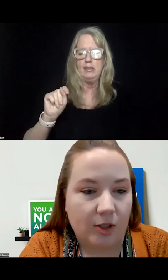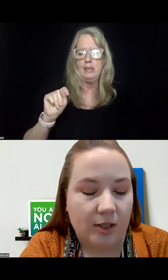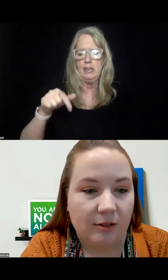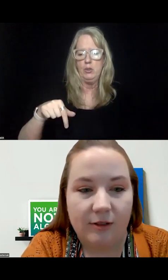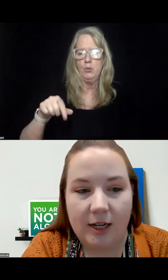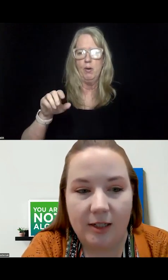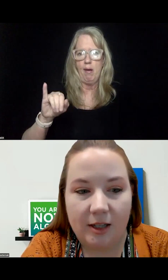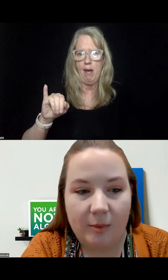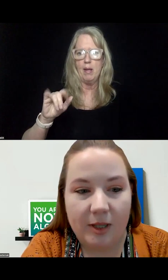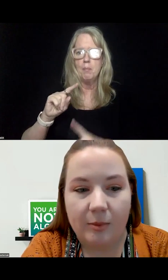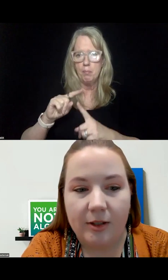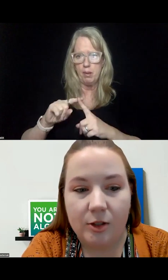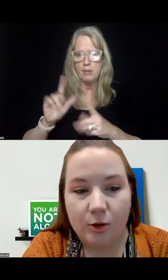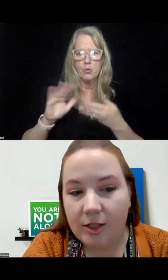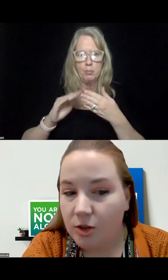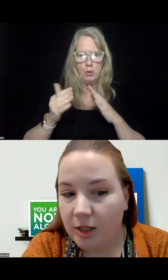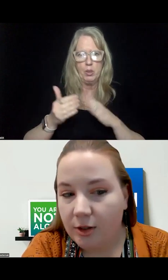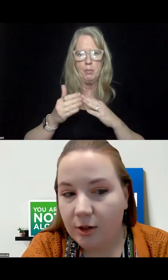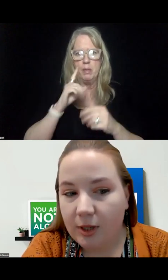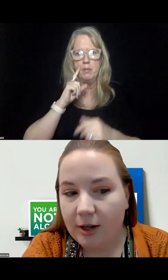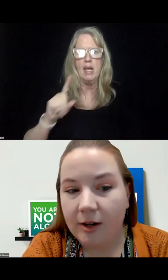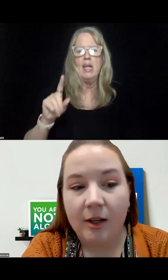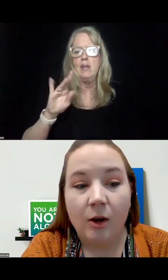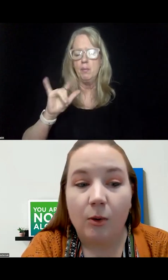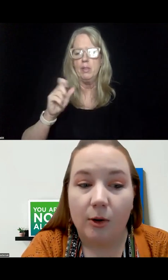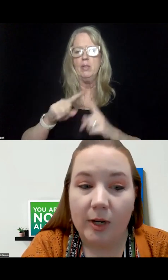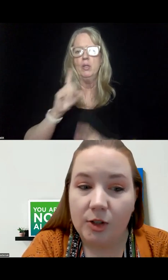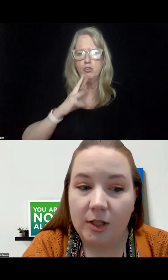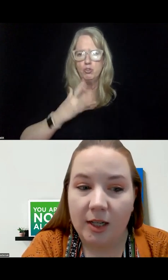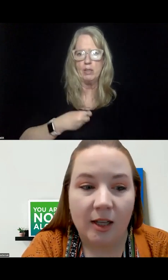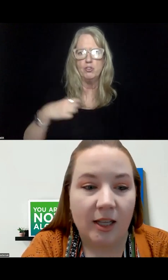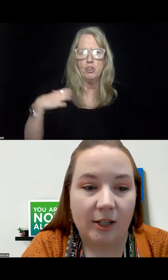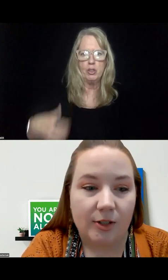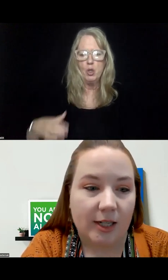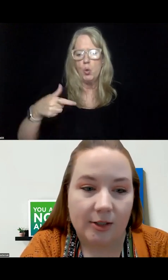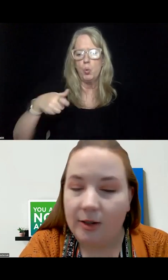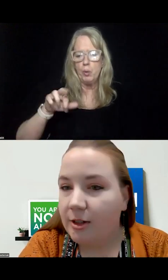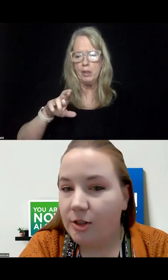THAT IS TRANSGENDER, QUEER OR QUESTIONING OR INTERSECTS OTHER